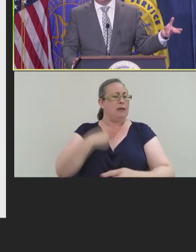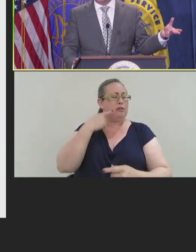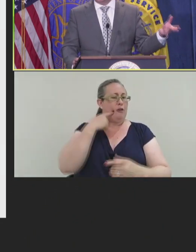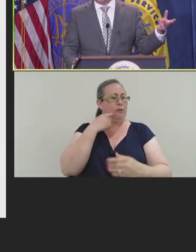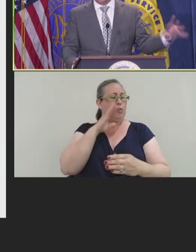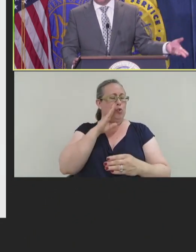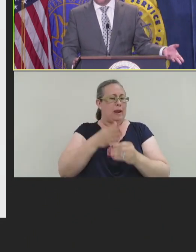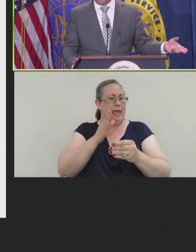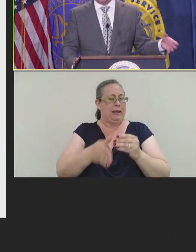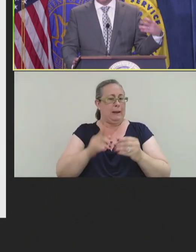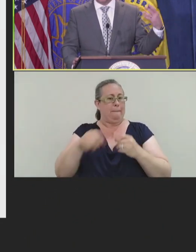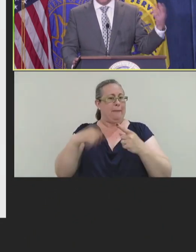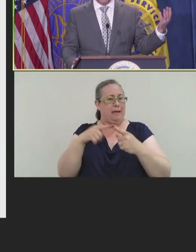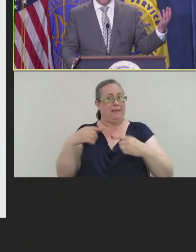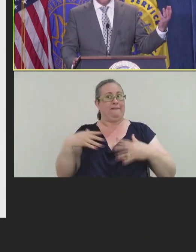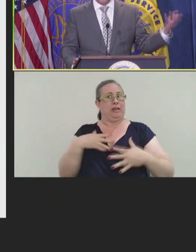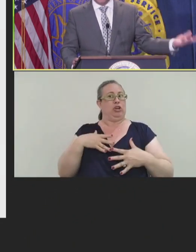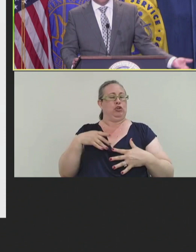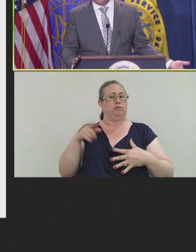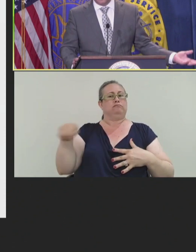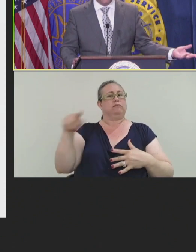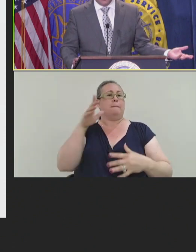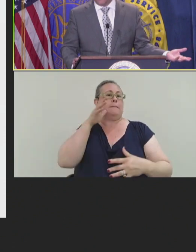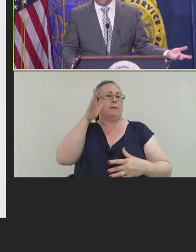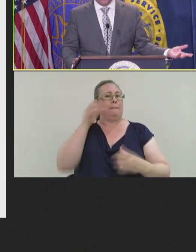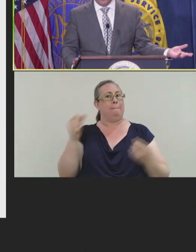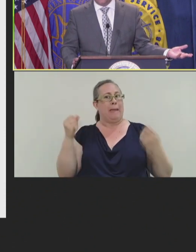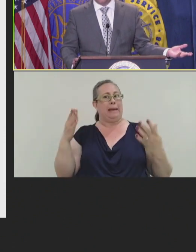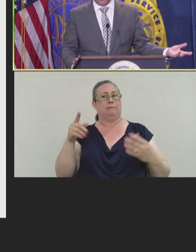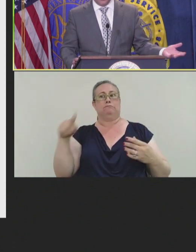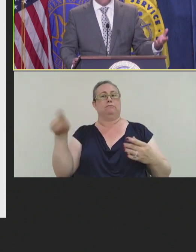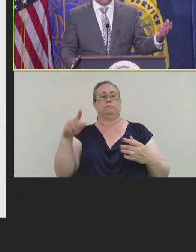the fear of these parents. I mean, many of them have never seen measles either. So,